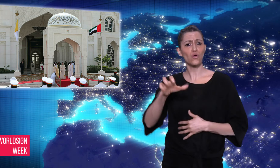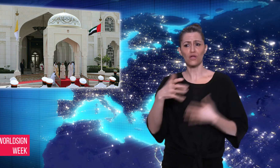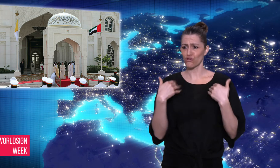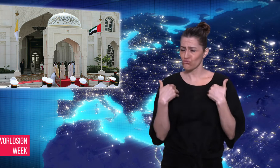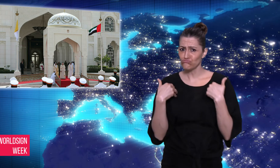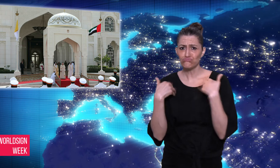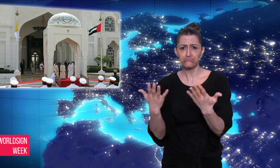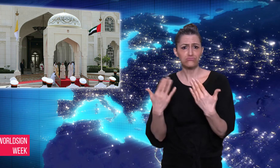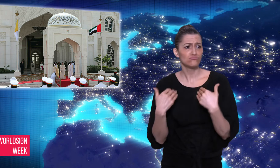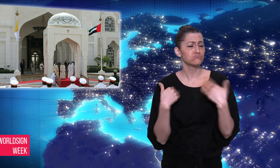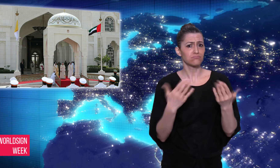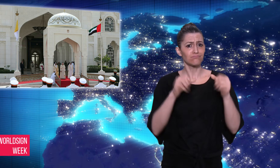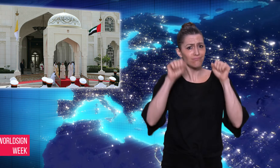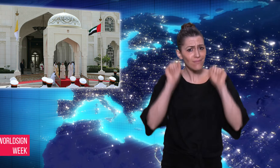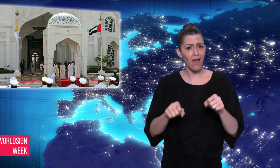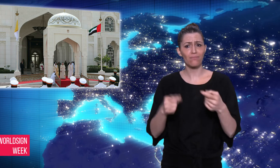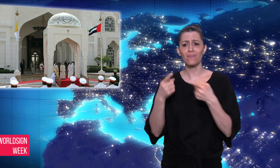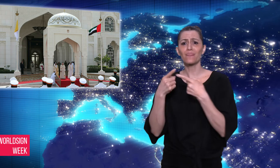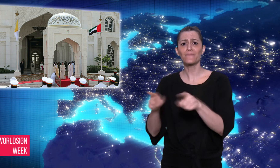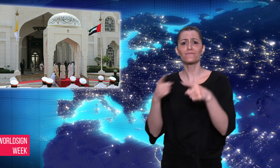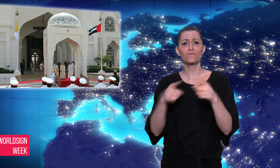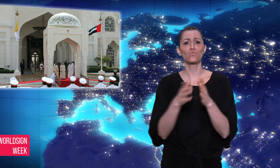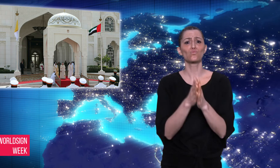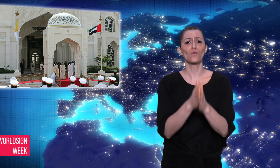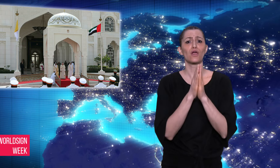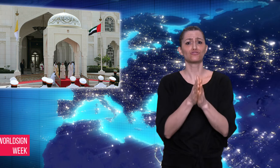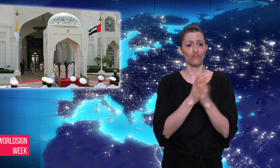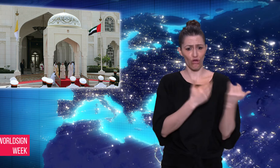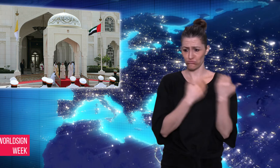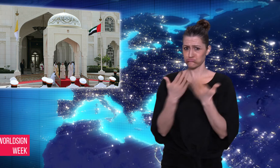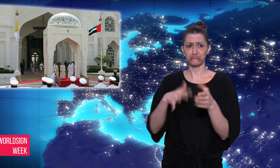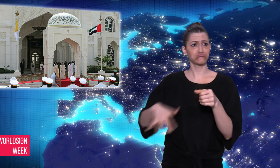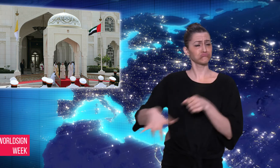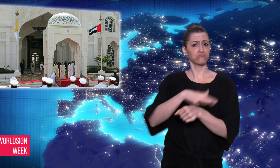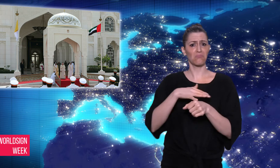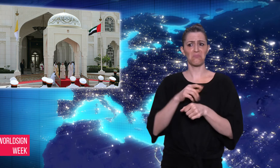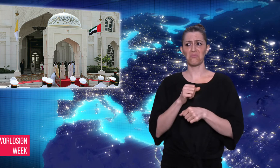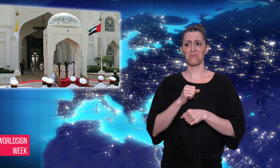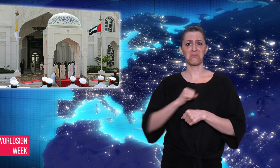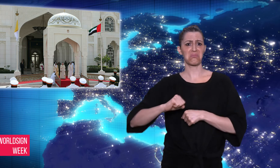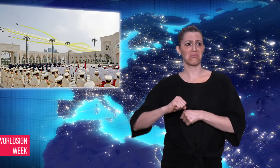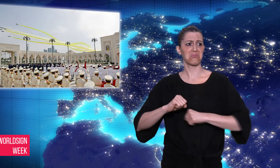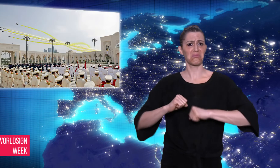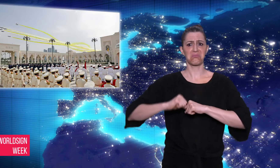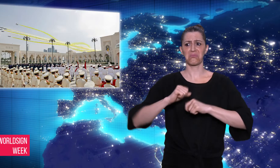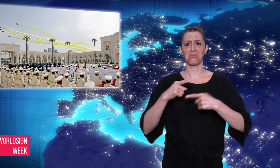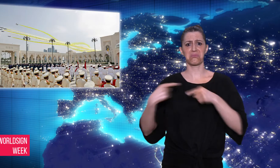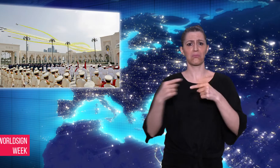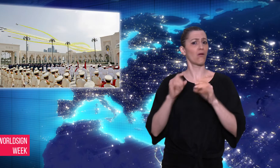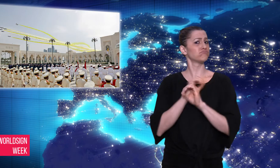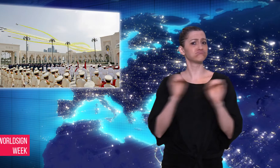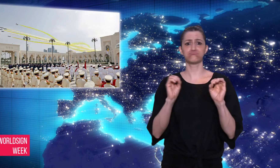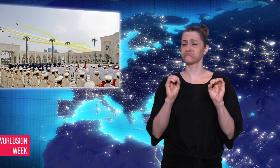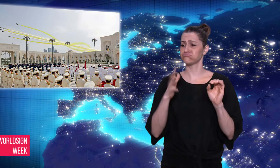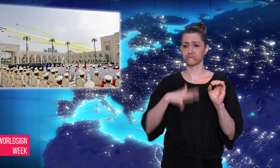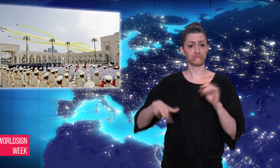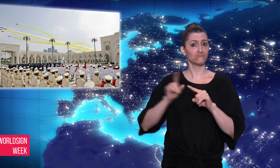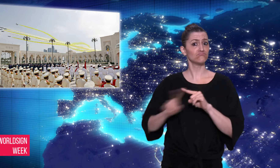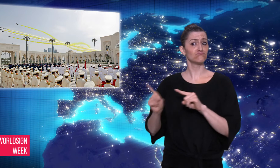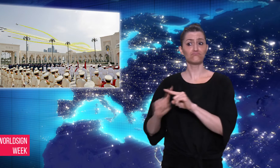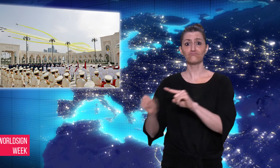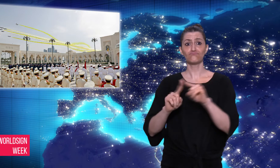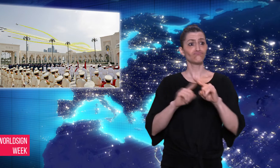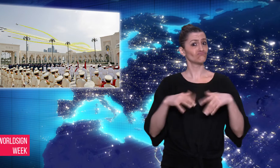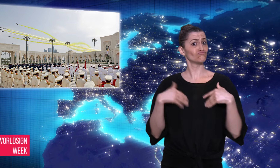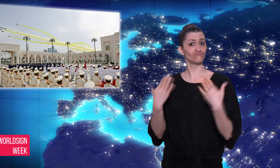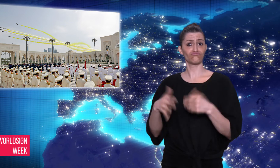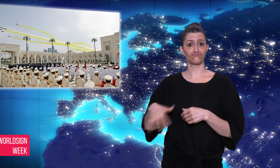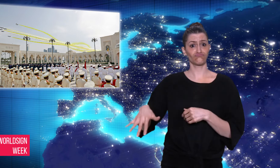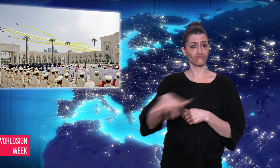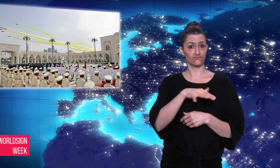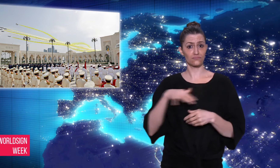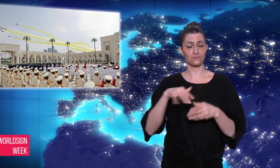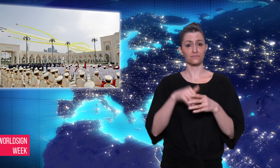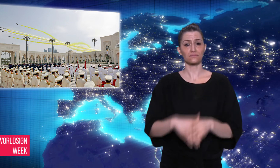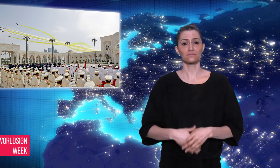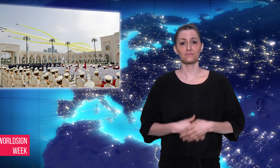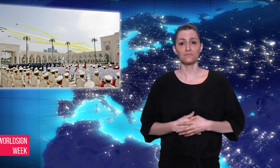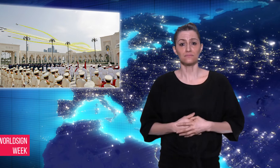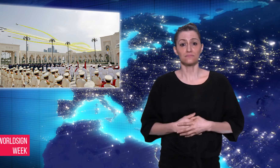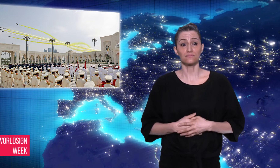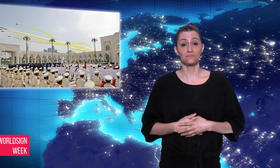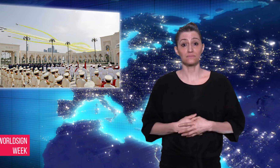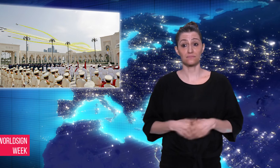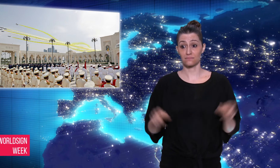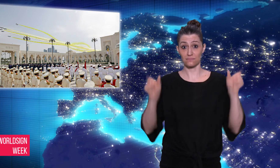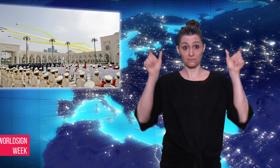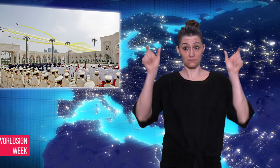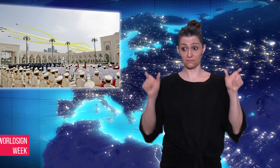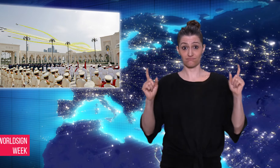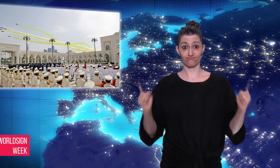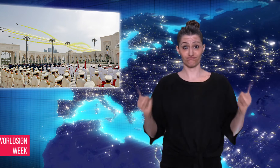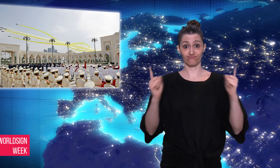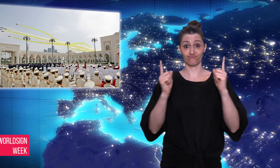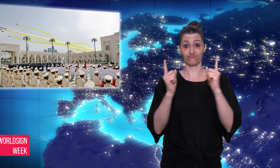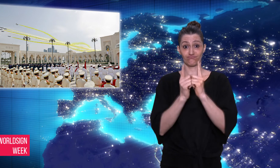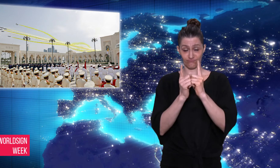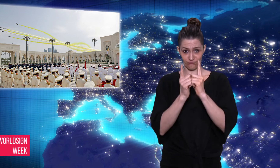itself for its tolerance of religions in the region, and